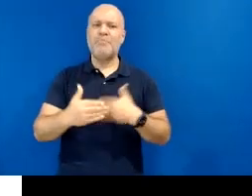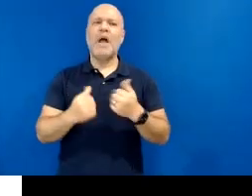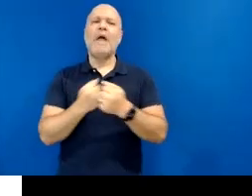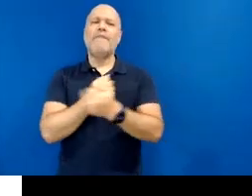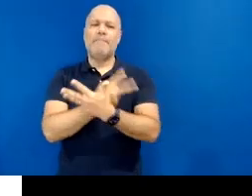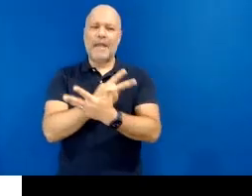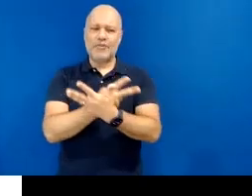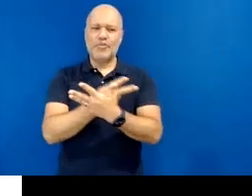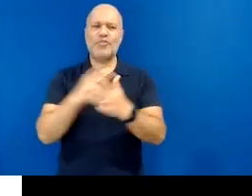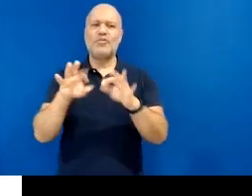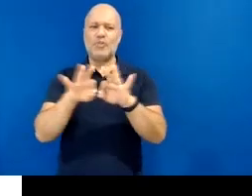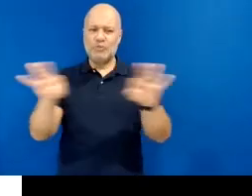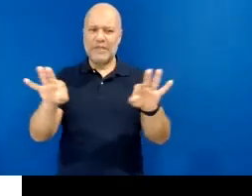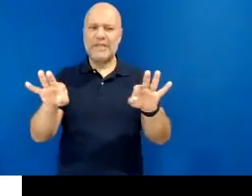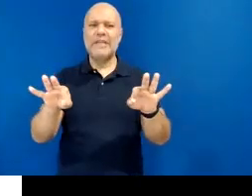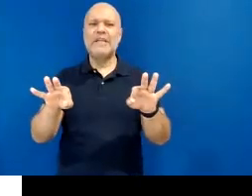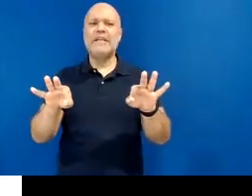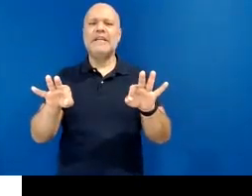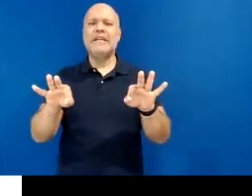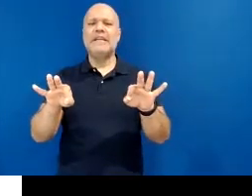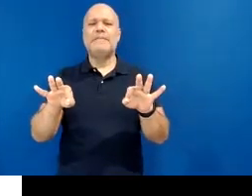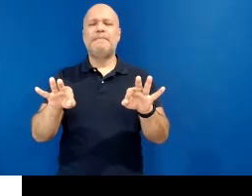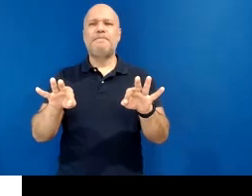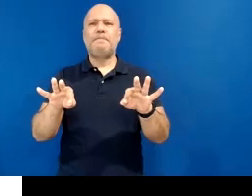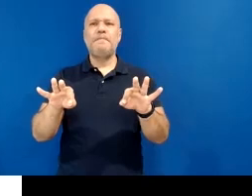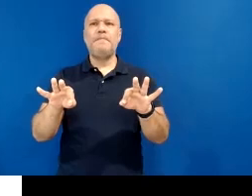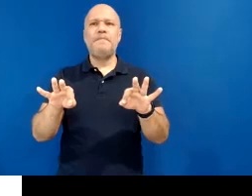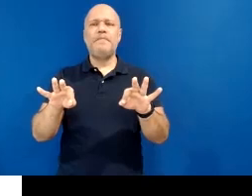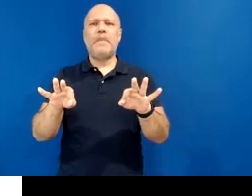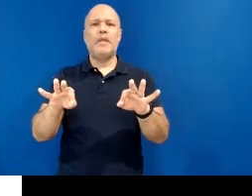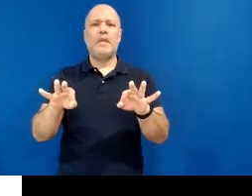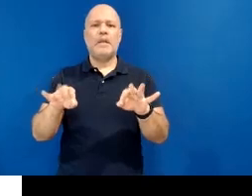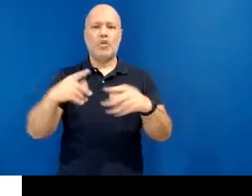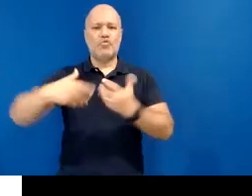I was in a Ph.D. program, but I ended up with the Masters, and then I went into social work.